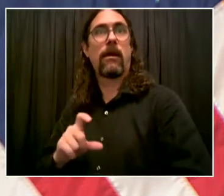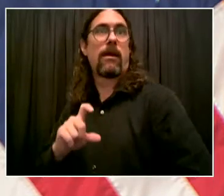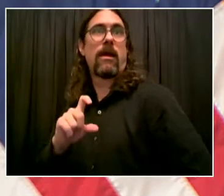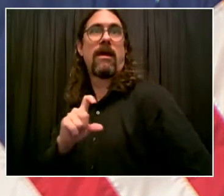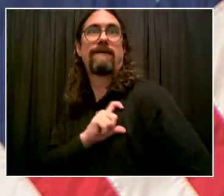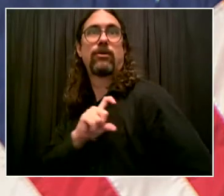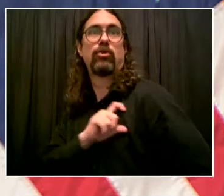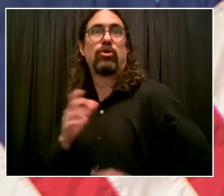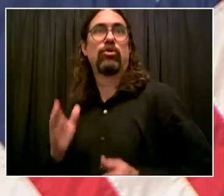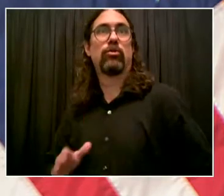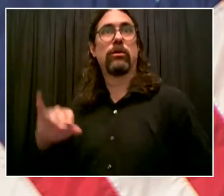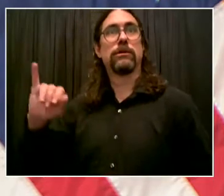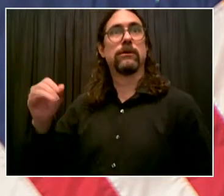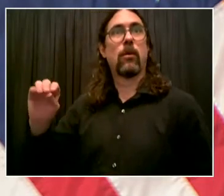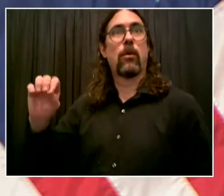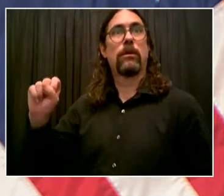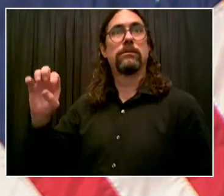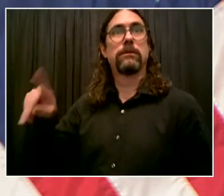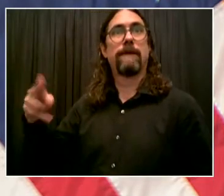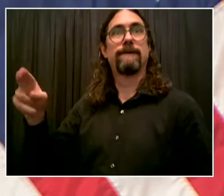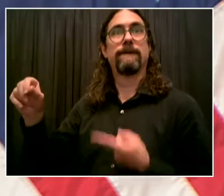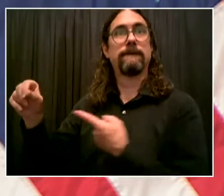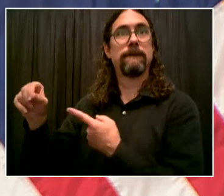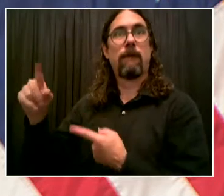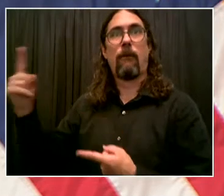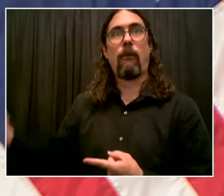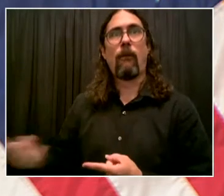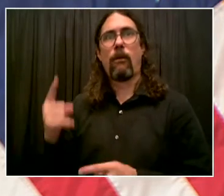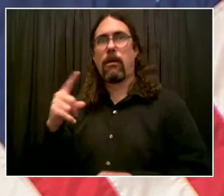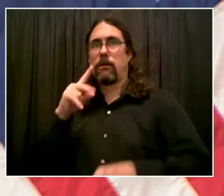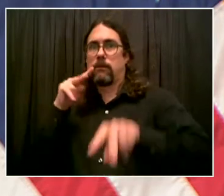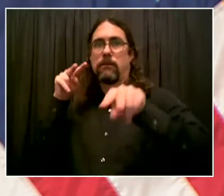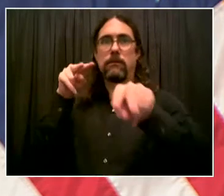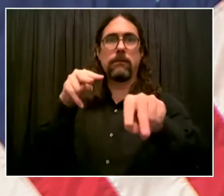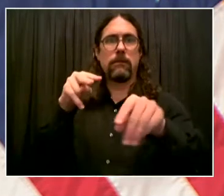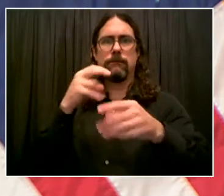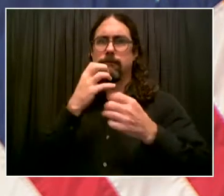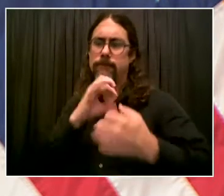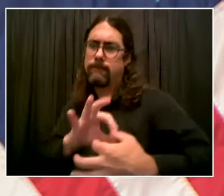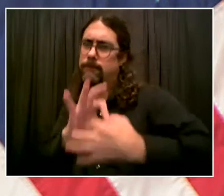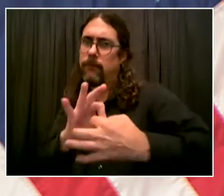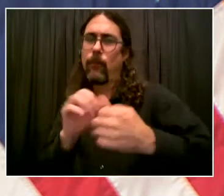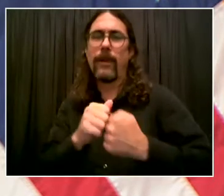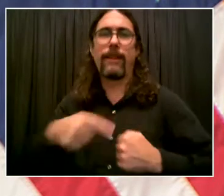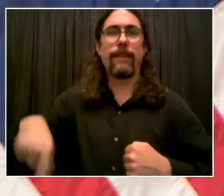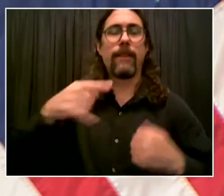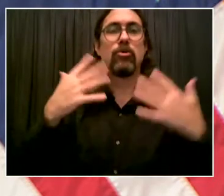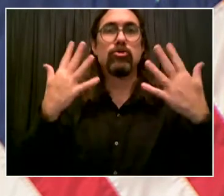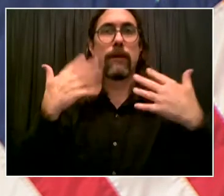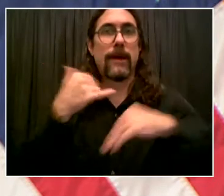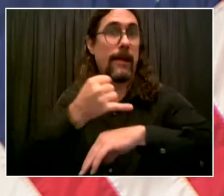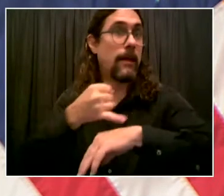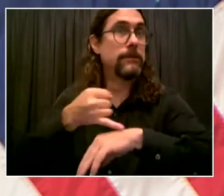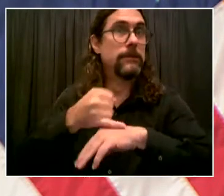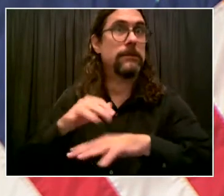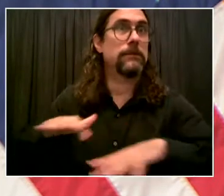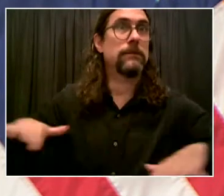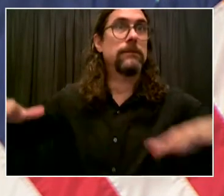WHO HAS A FOOTPRINT WITH ANY EVENTS THAT WE HAVE WITH THE CARIBBEAN COMMUNITY IN NEW YORK CITY. THESE